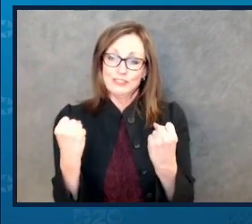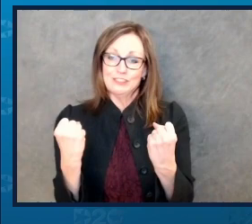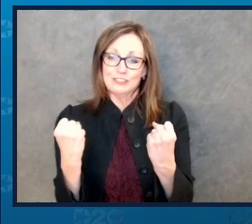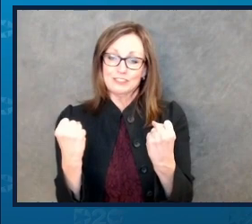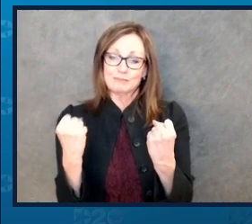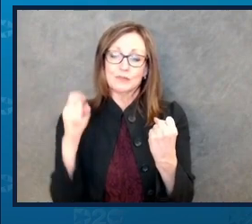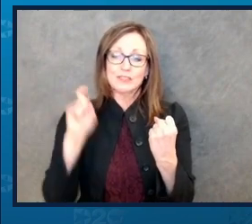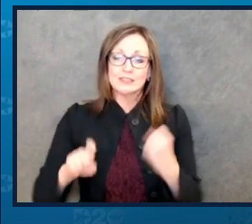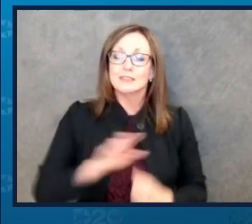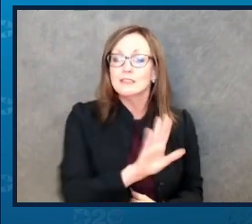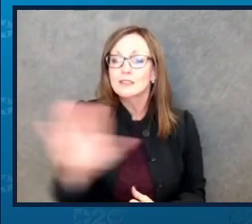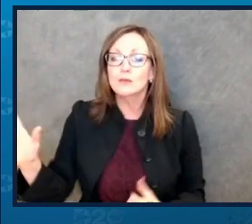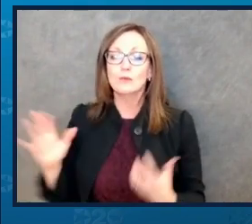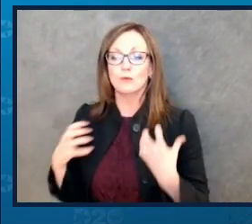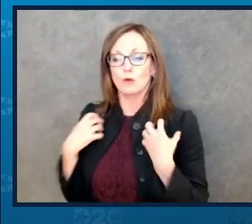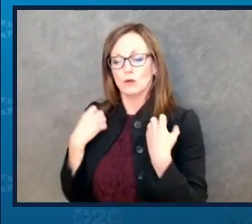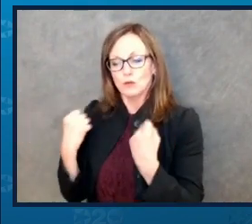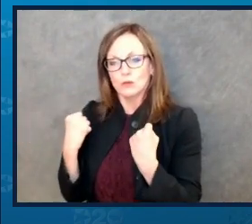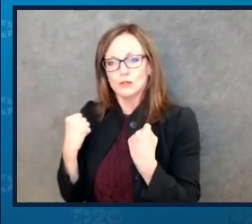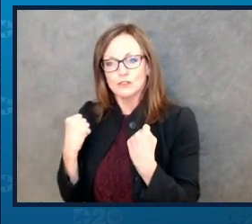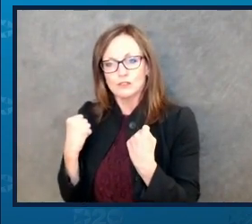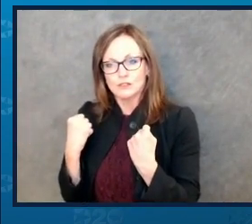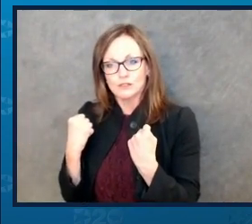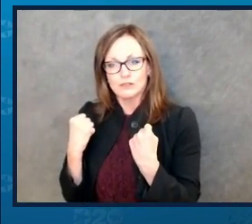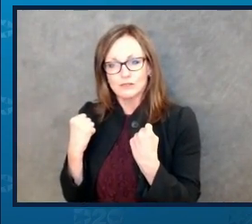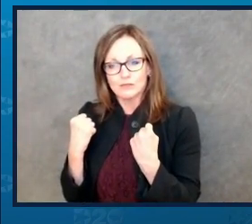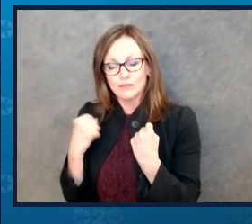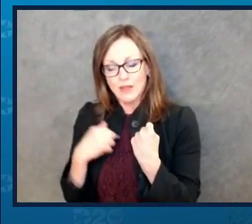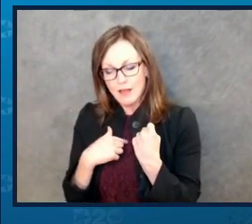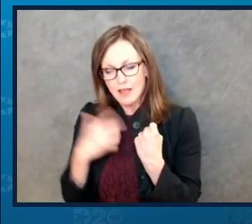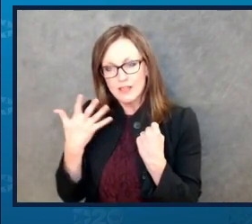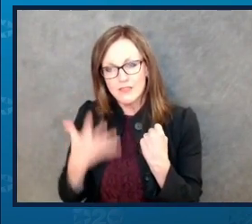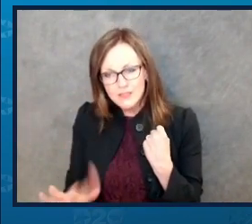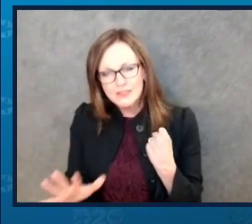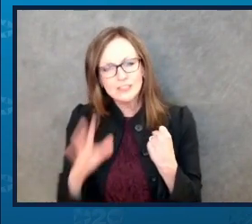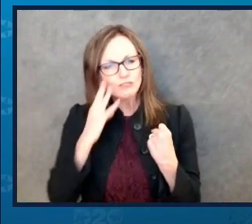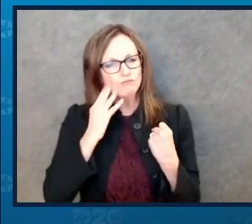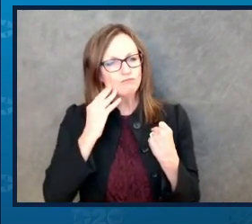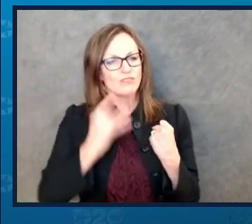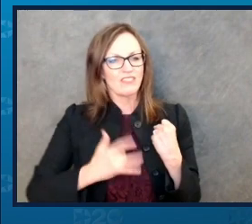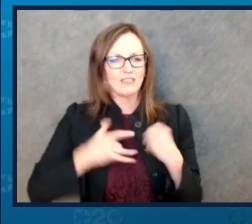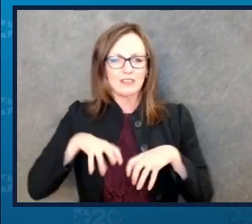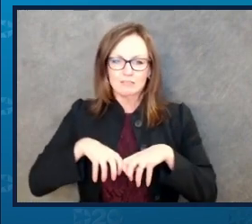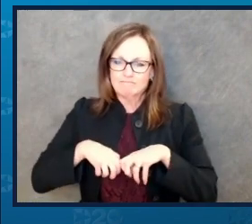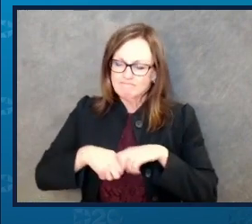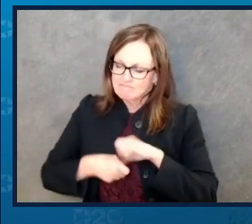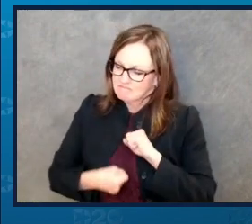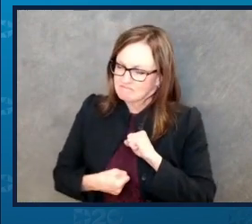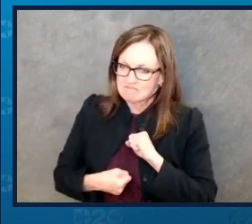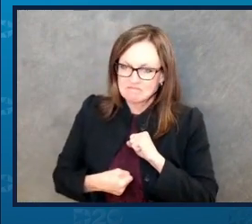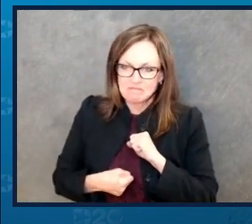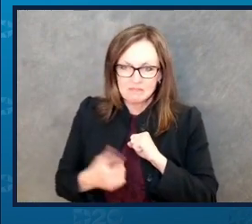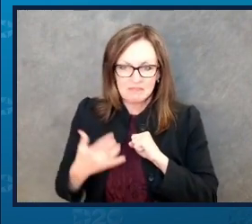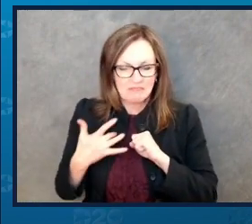DAYS.